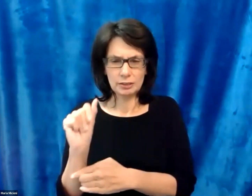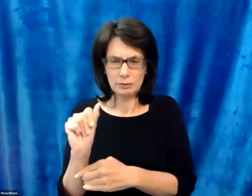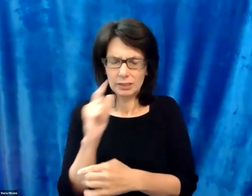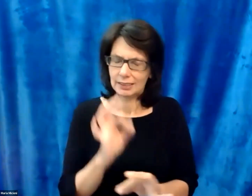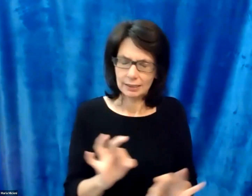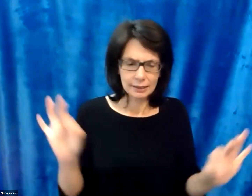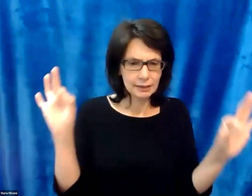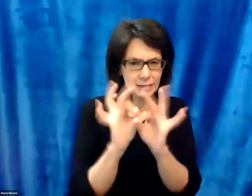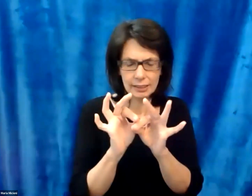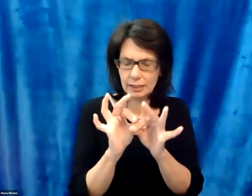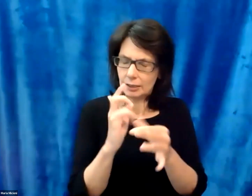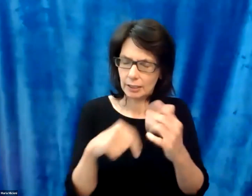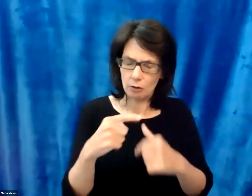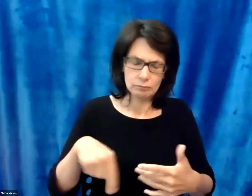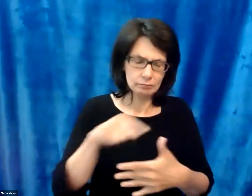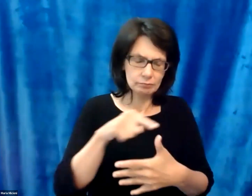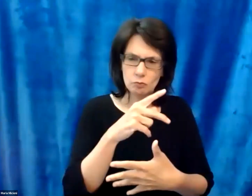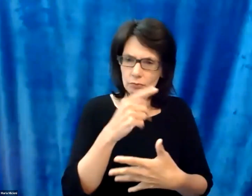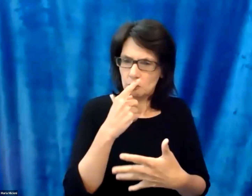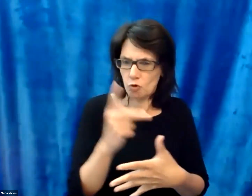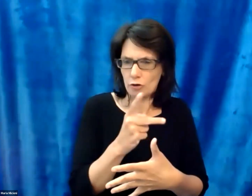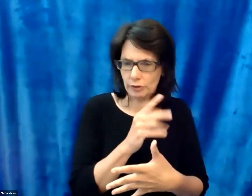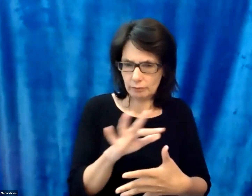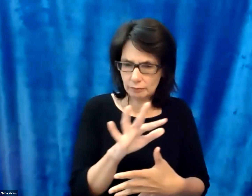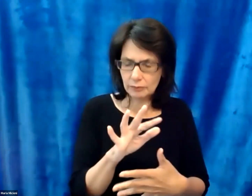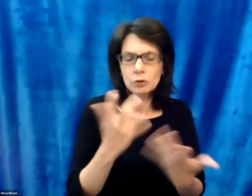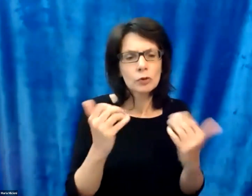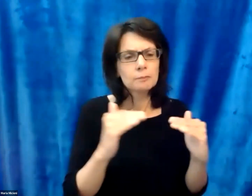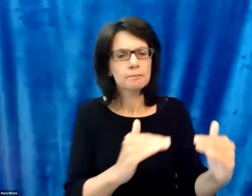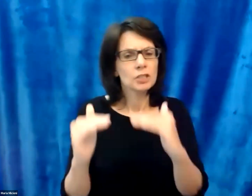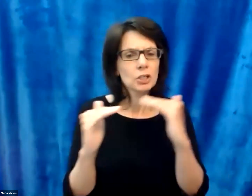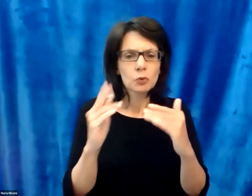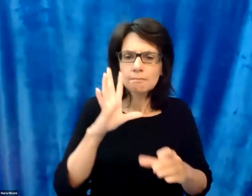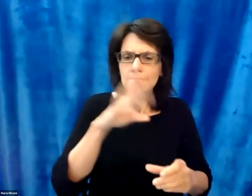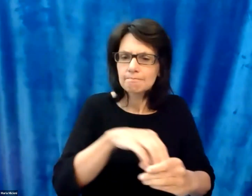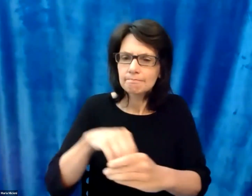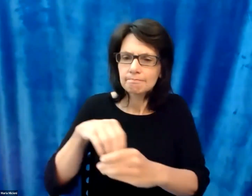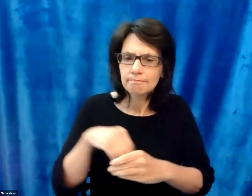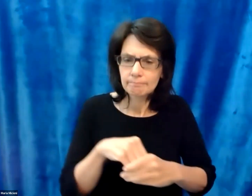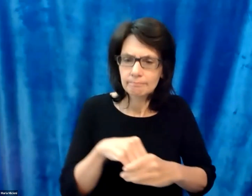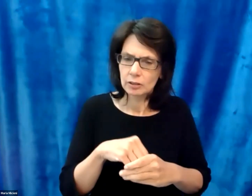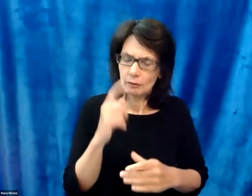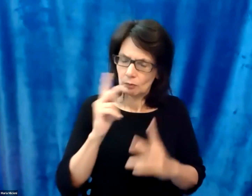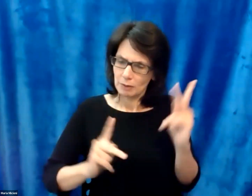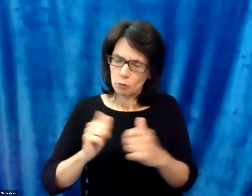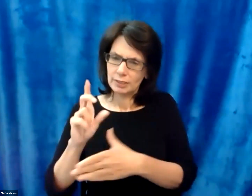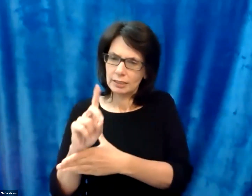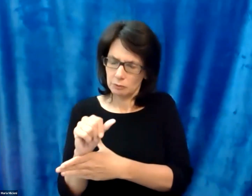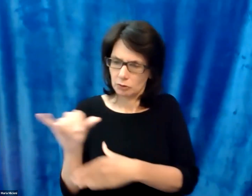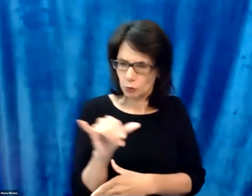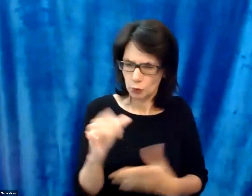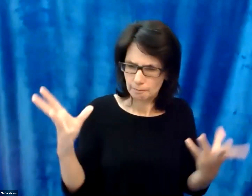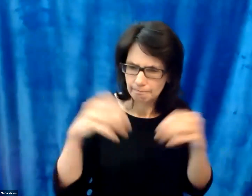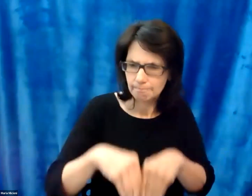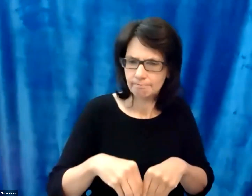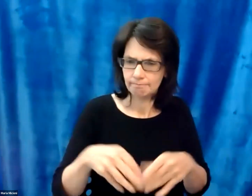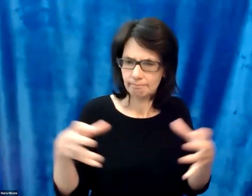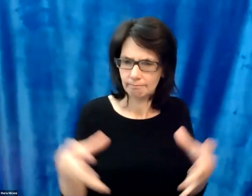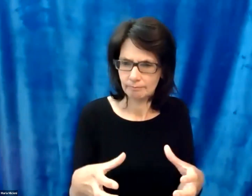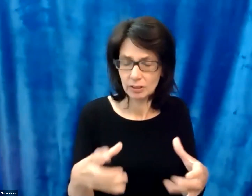Norway/Camilla Helgo Fossberg: Securing equal participation for people with disabilities, it is a test of our belief that all human beings are of equal value.